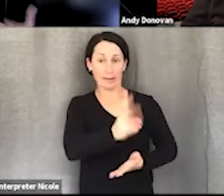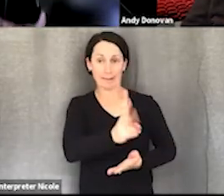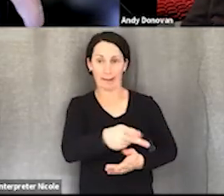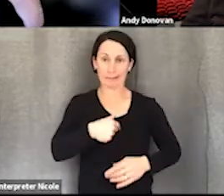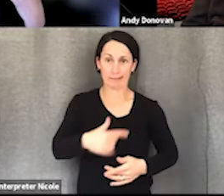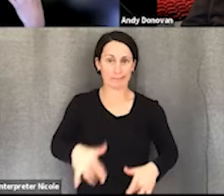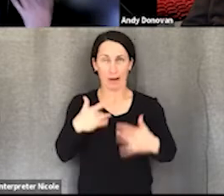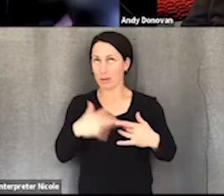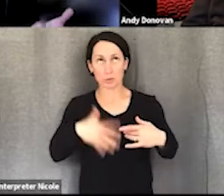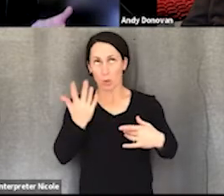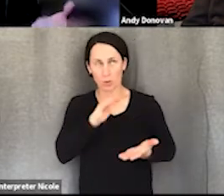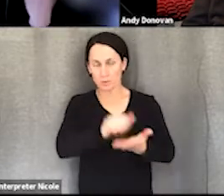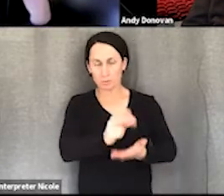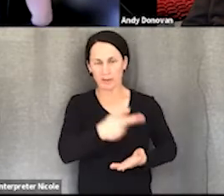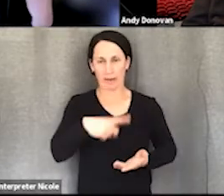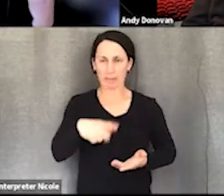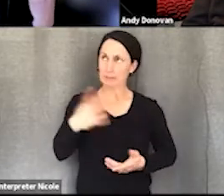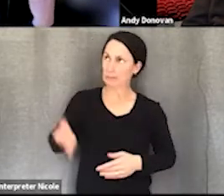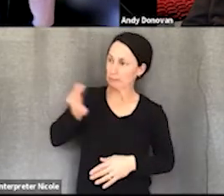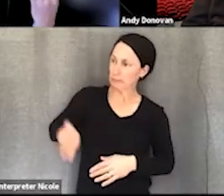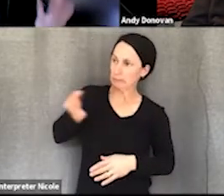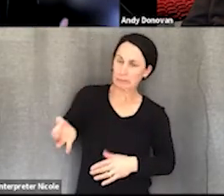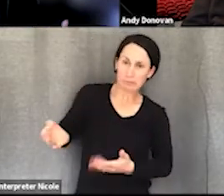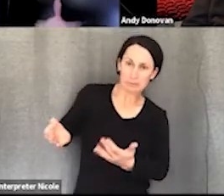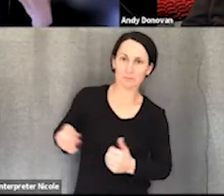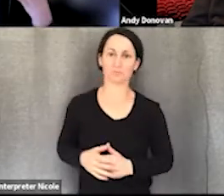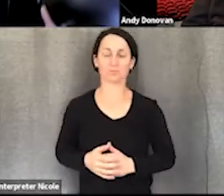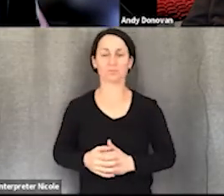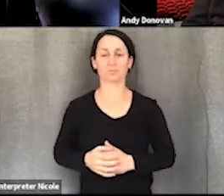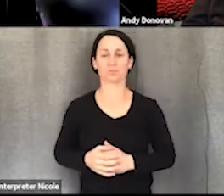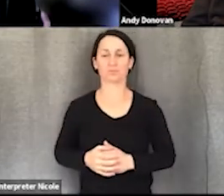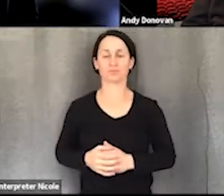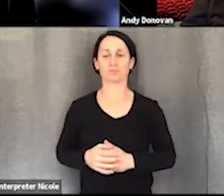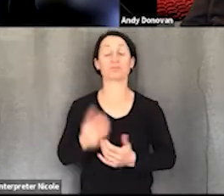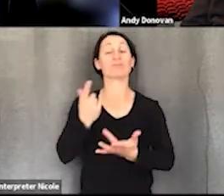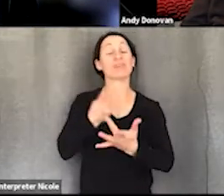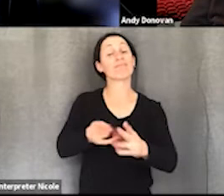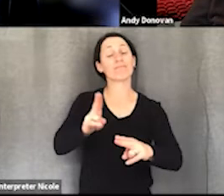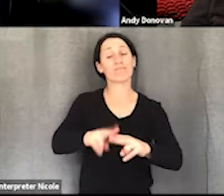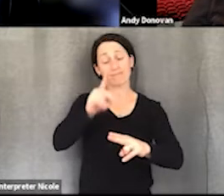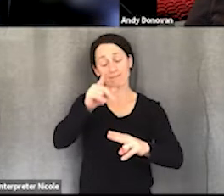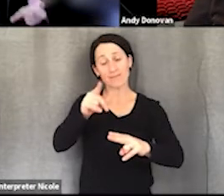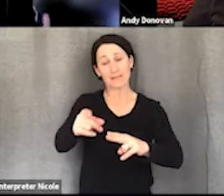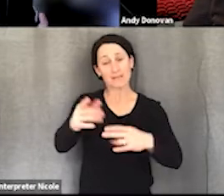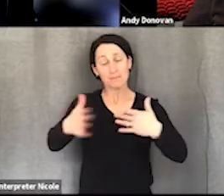Conversely, if with could handle cancellations in an easy way it has the opposite affect.